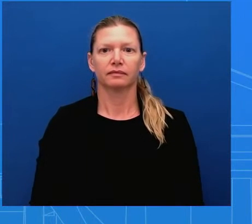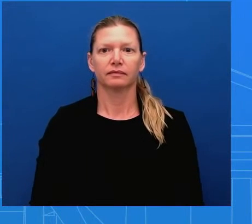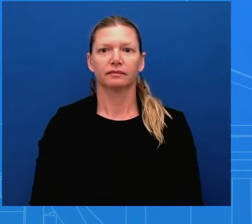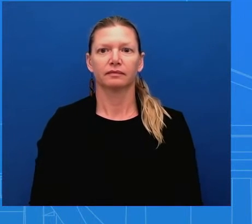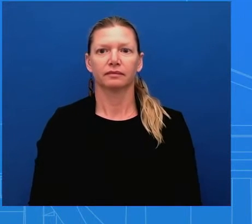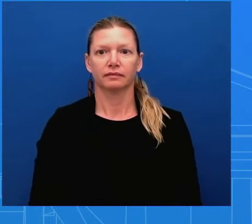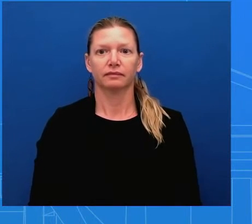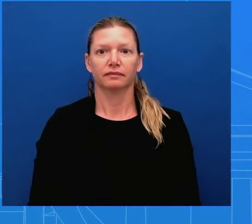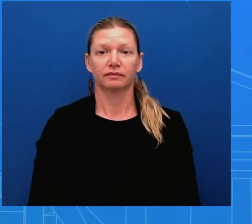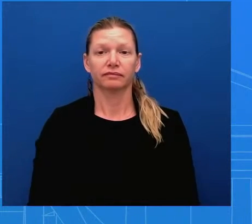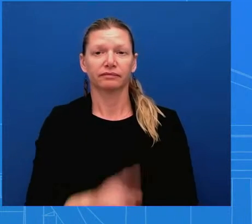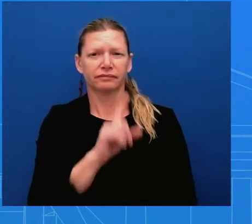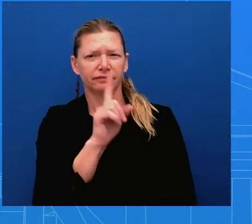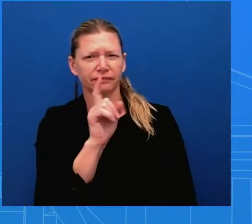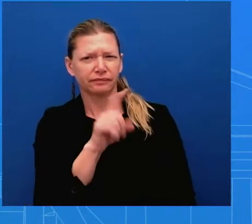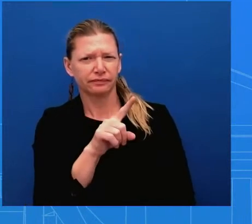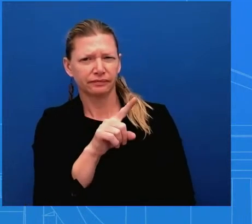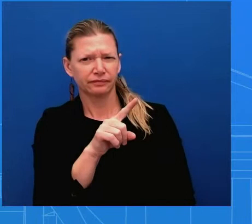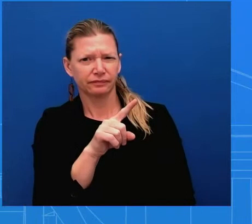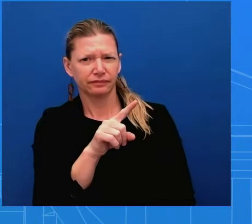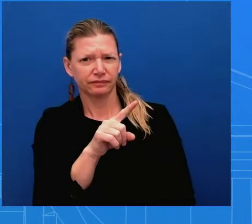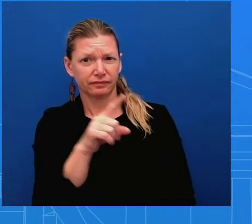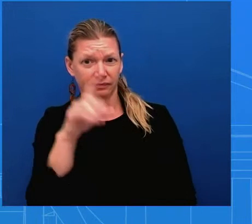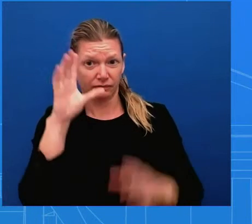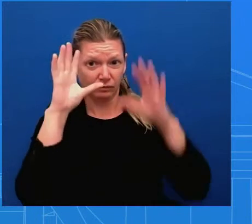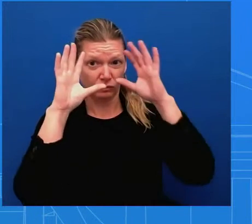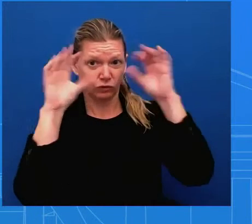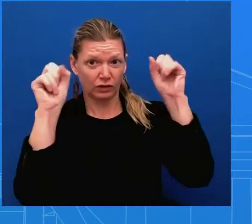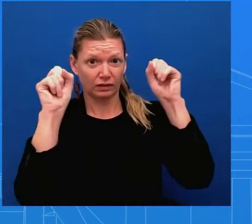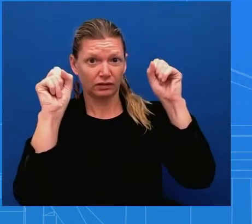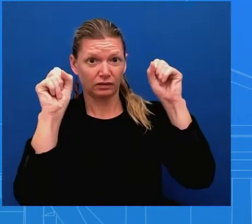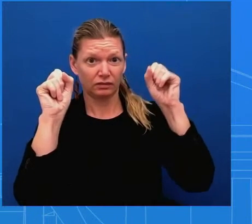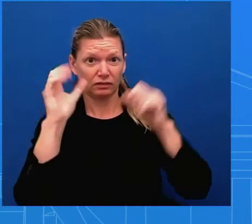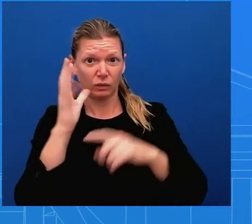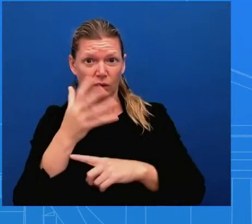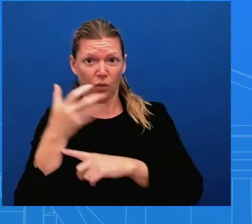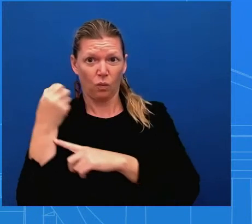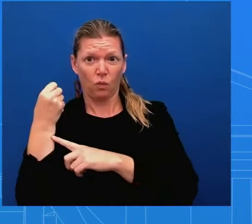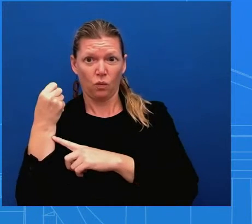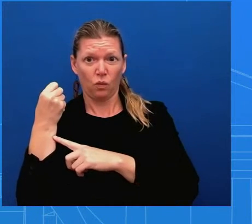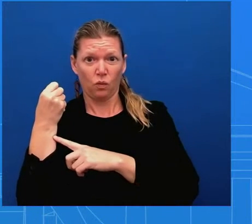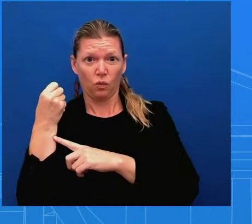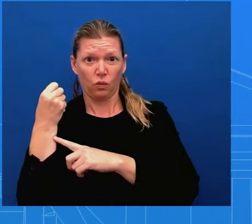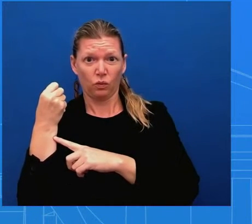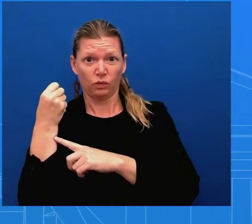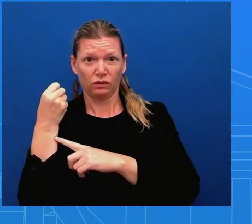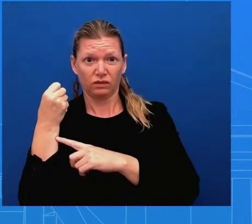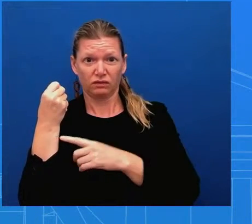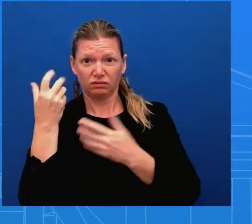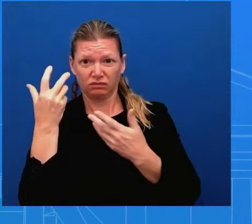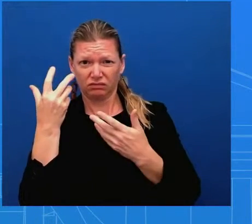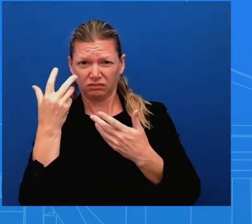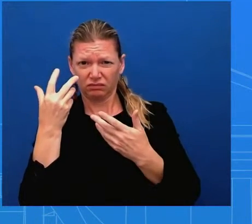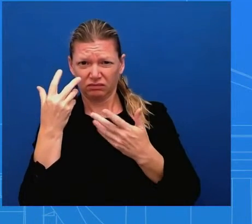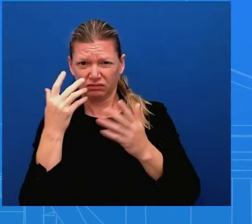that have been congressionally approved. Is that something that -- it's obviously a response to the President's comments over the last week. So, is that something that the White House would oppose?